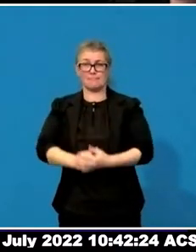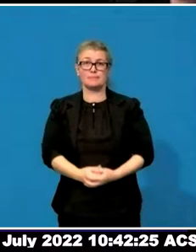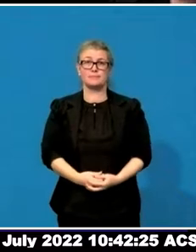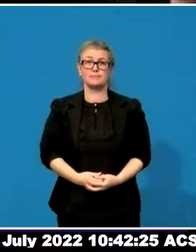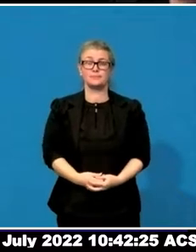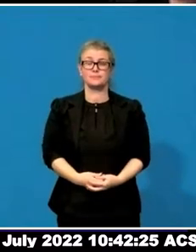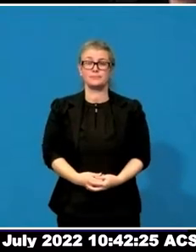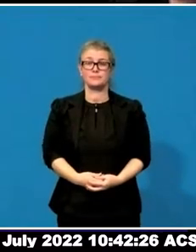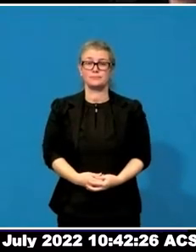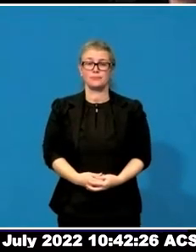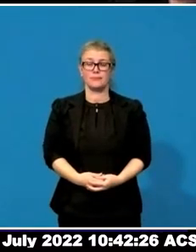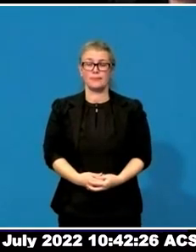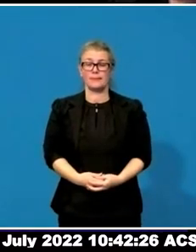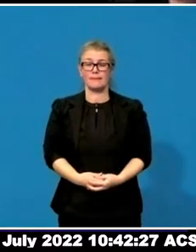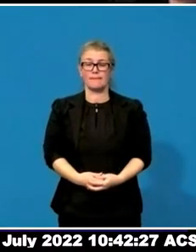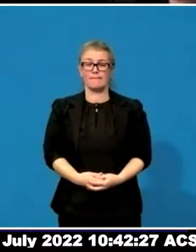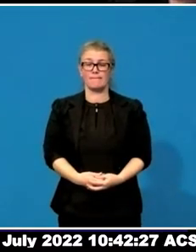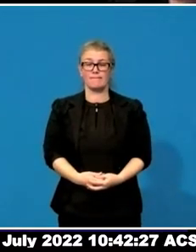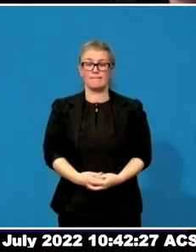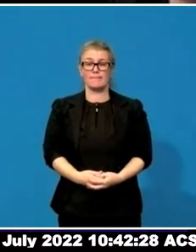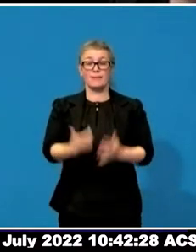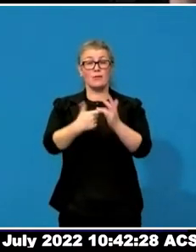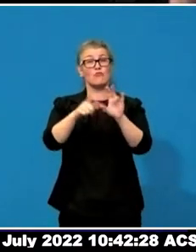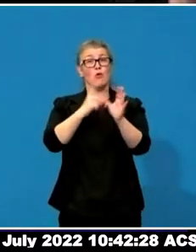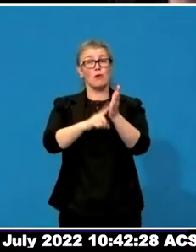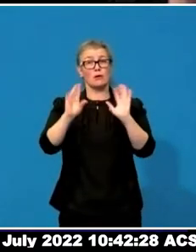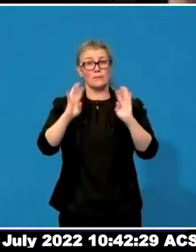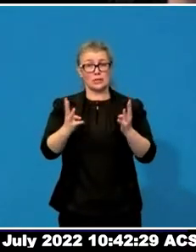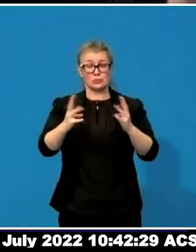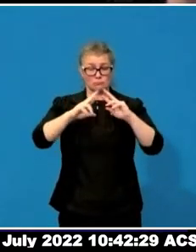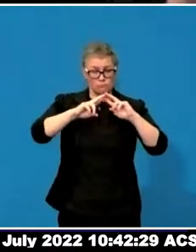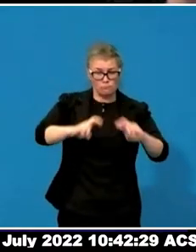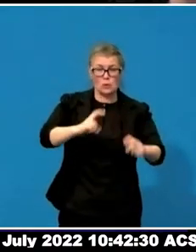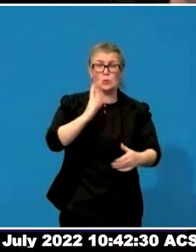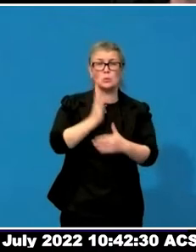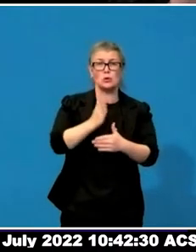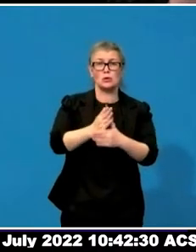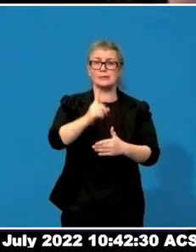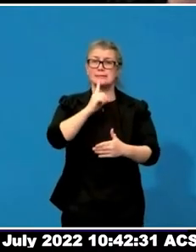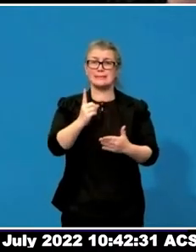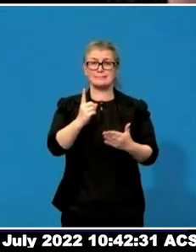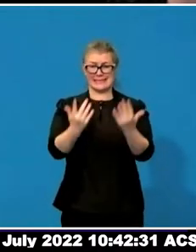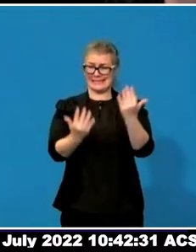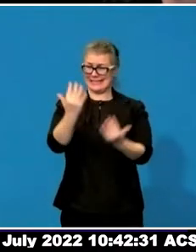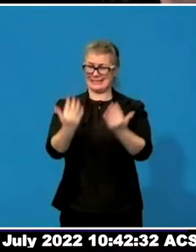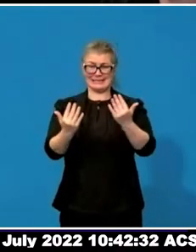Work undertaken by the Commission indicates that there is no definitive statistic about the percentage of First Nations people with disability.